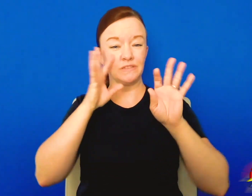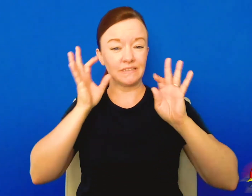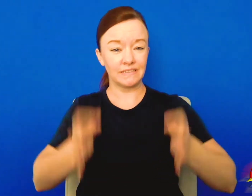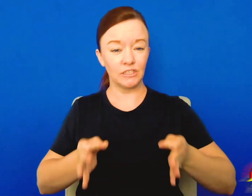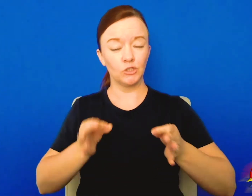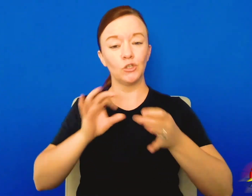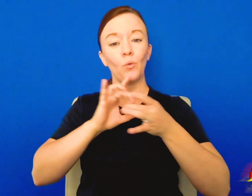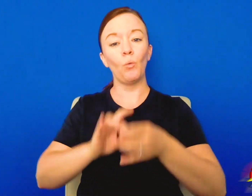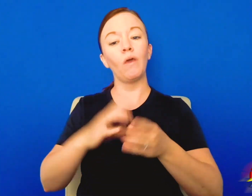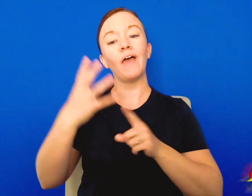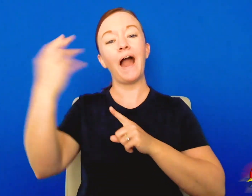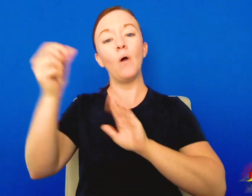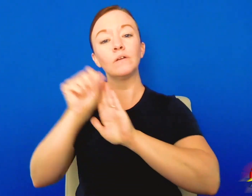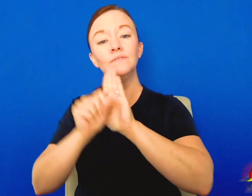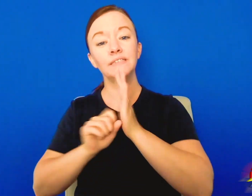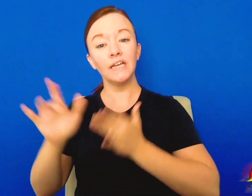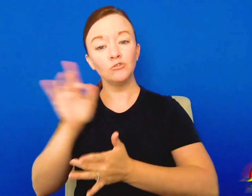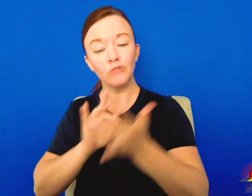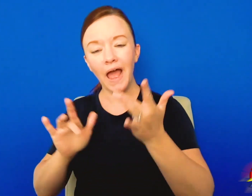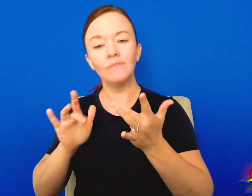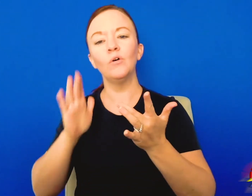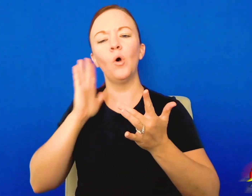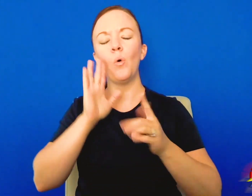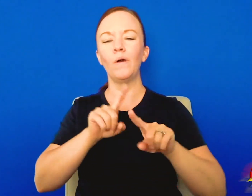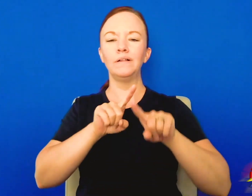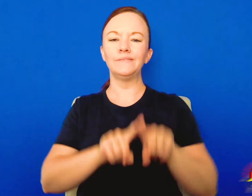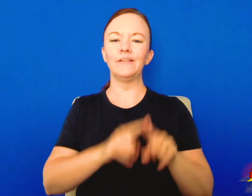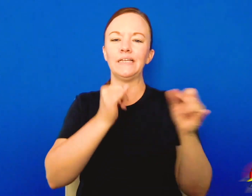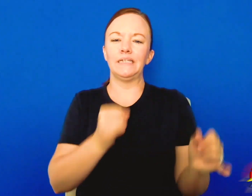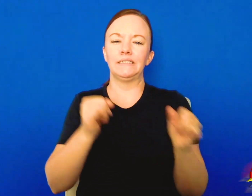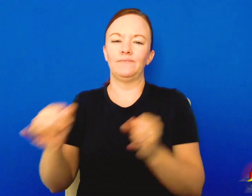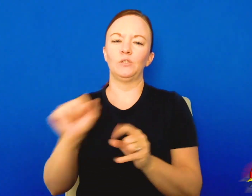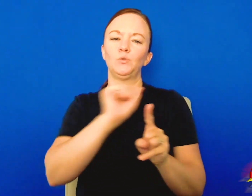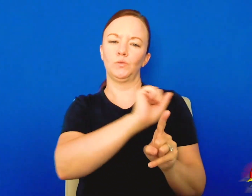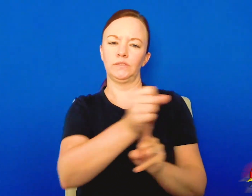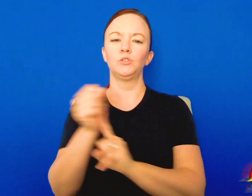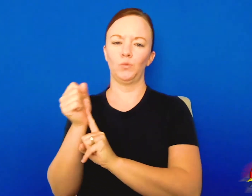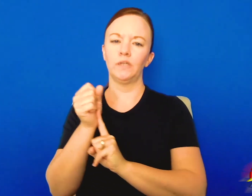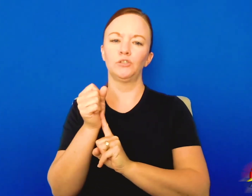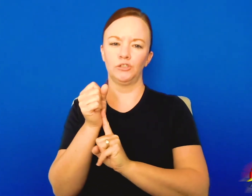THIS WILL BE A CASE BY CASE CONVERSATION WITH YOUR SUPERVISOR AND HR.